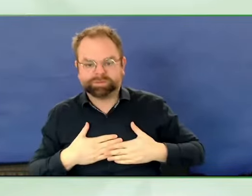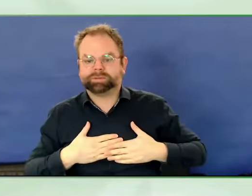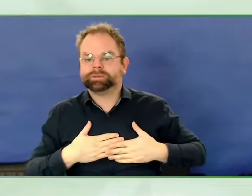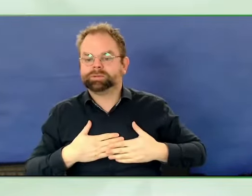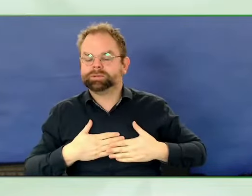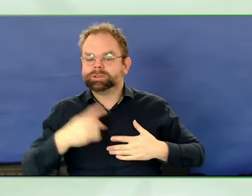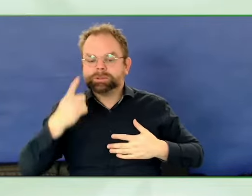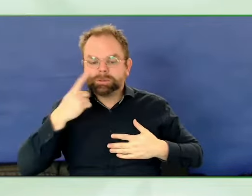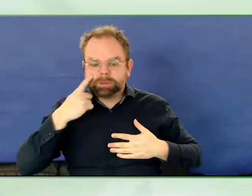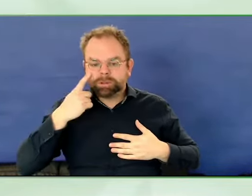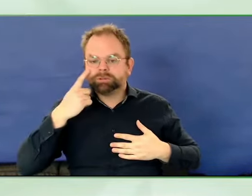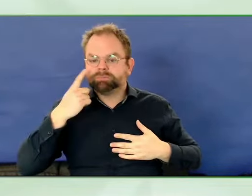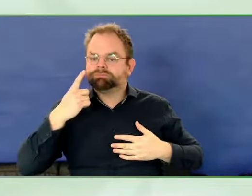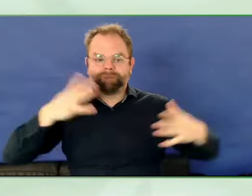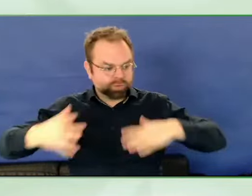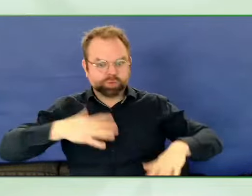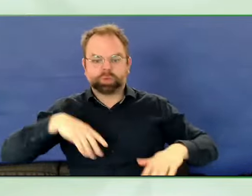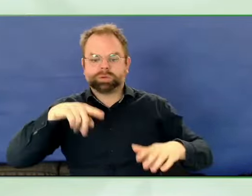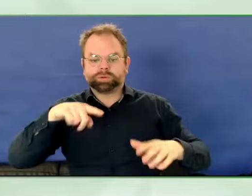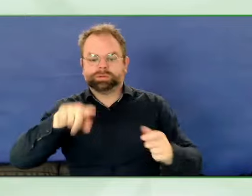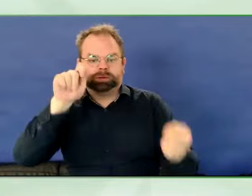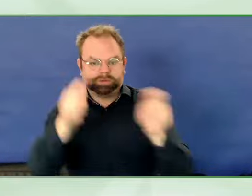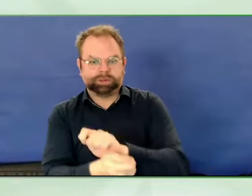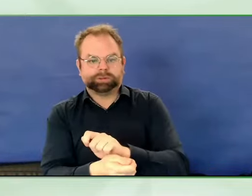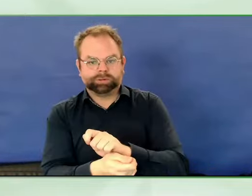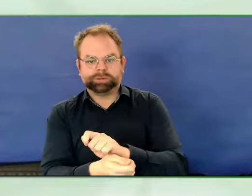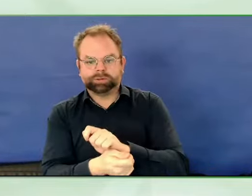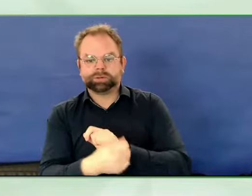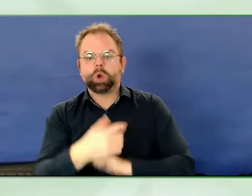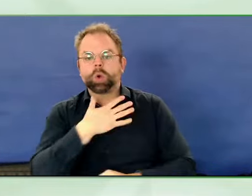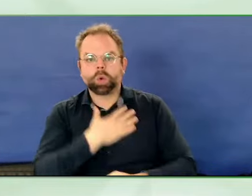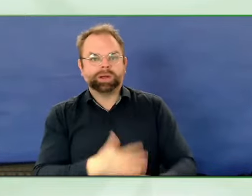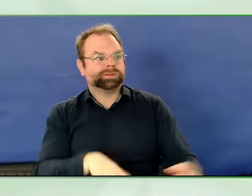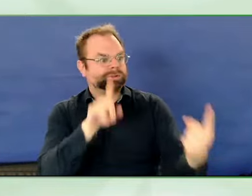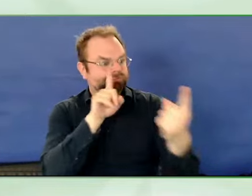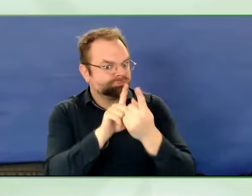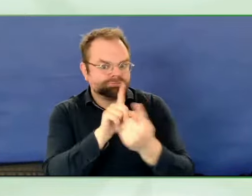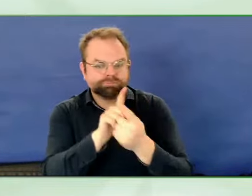And you need to have a lot of guts for that. You need to be a little crazy and you need to love what you do.